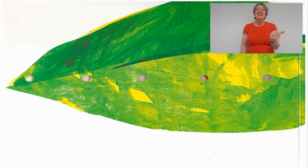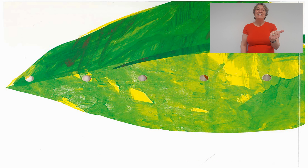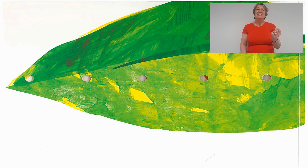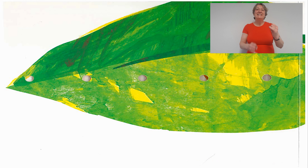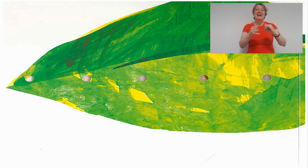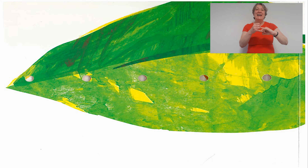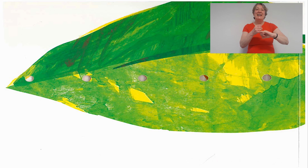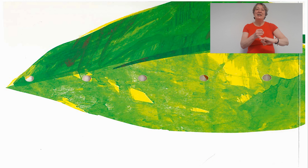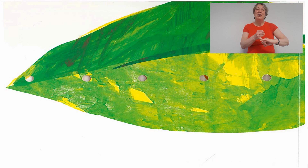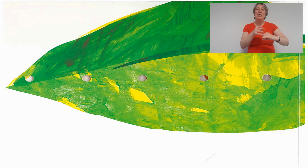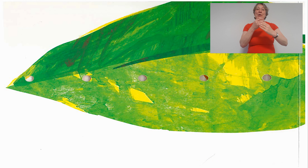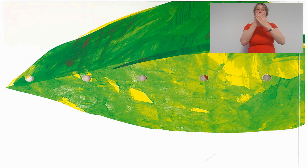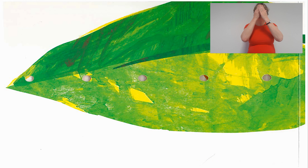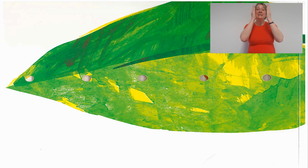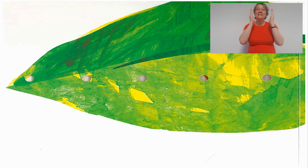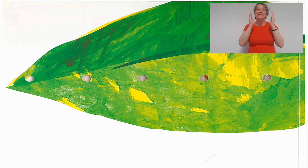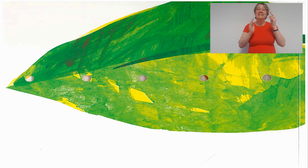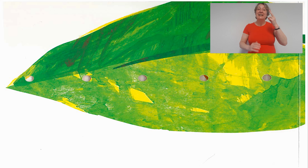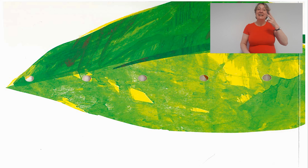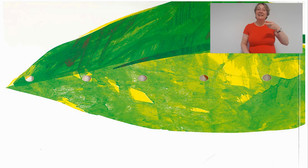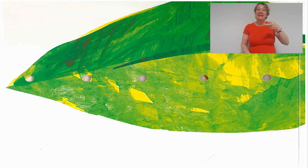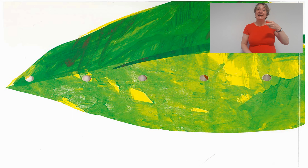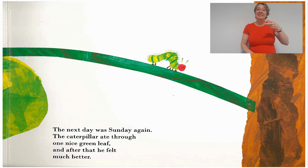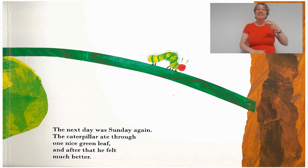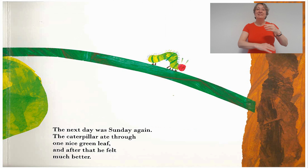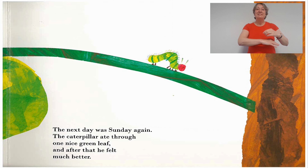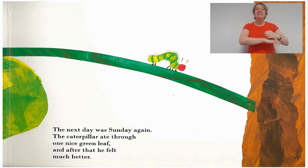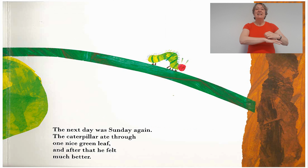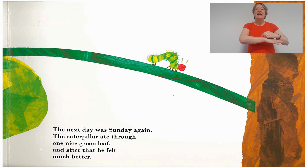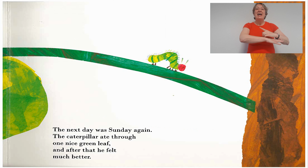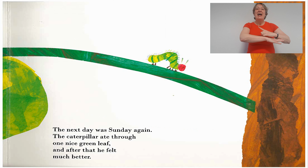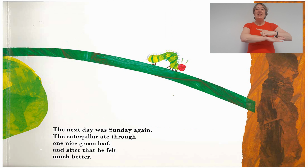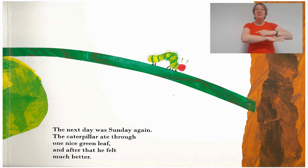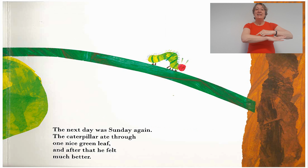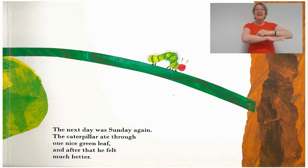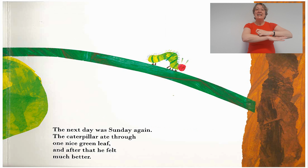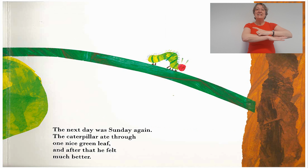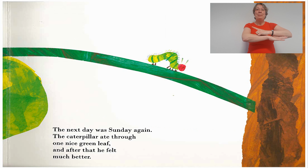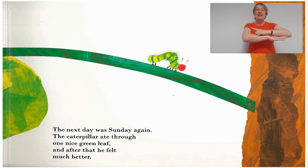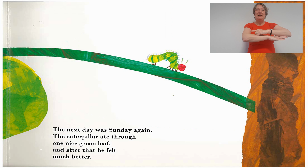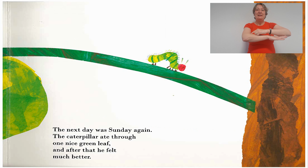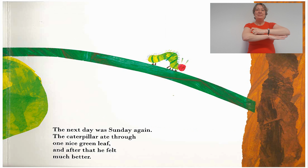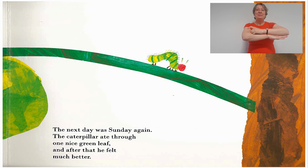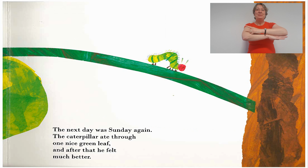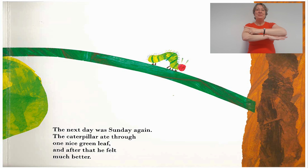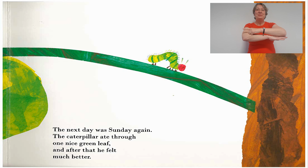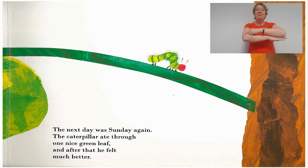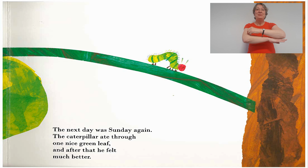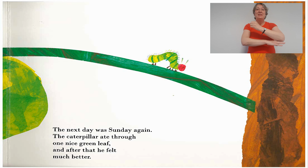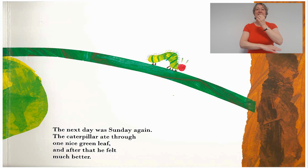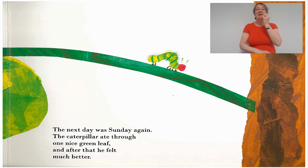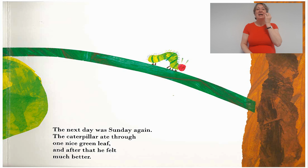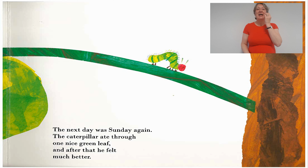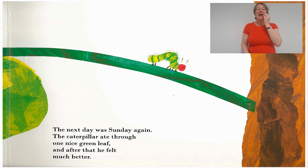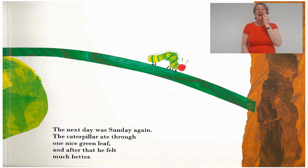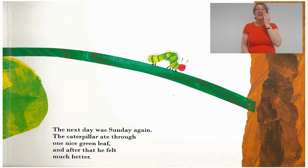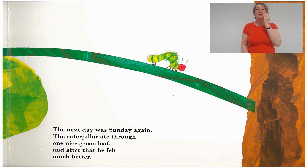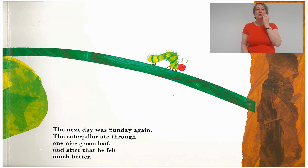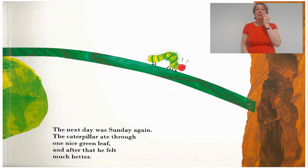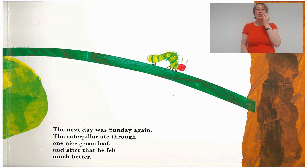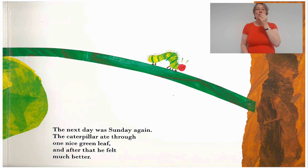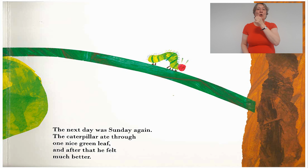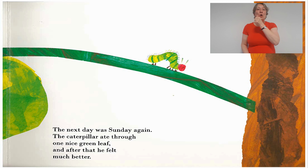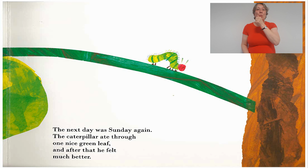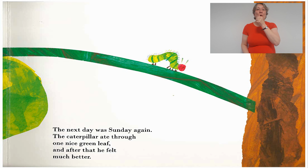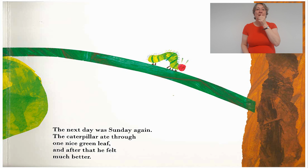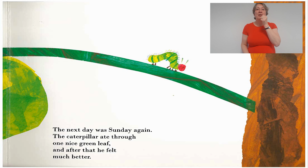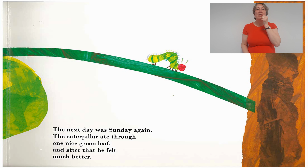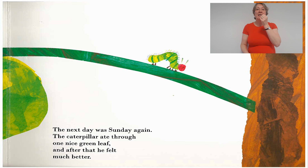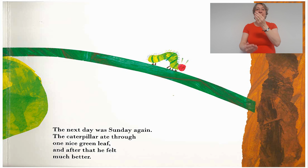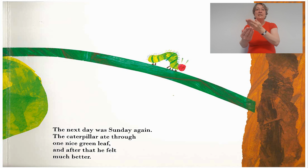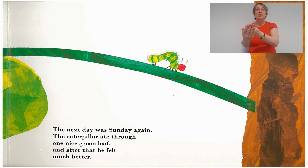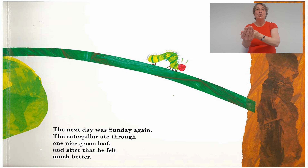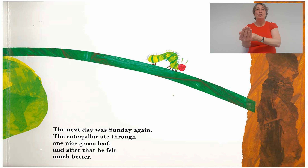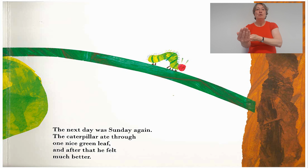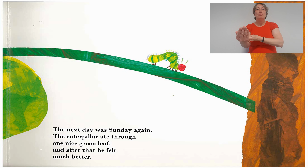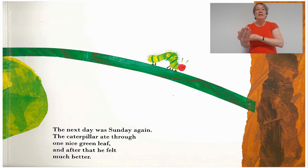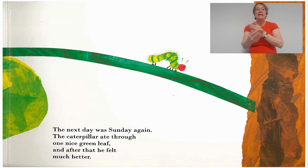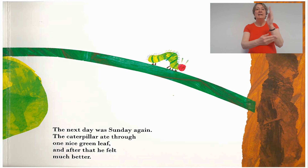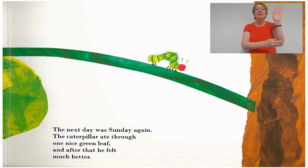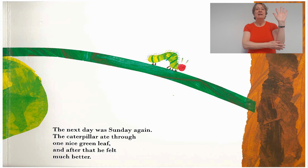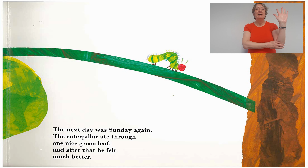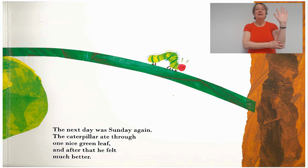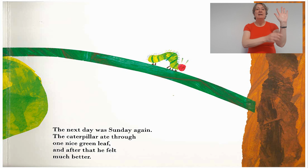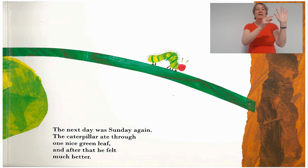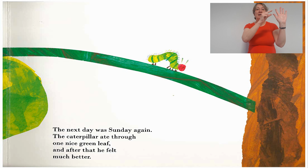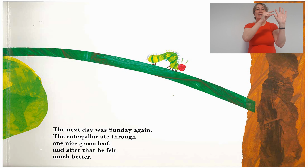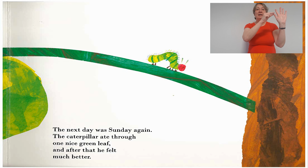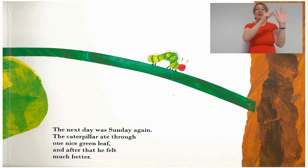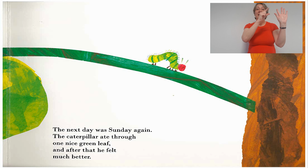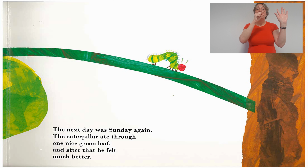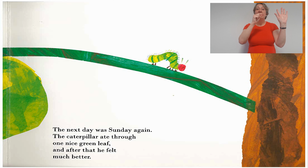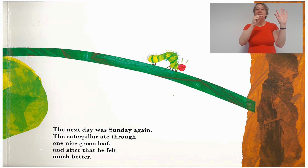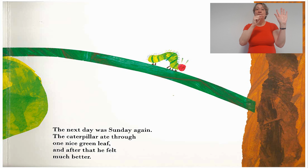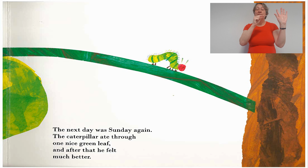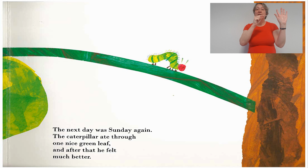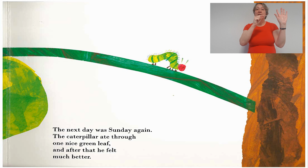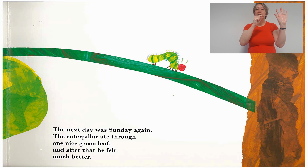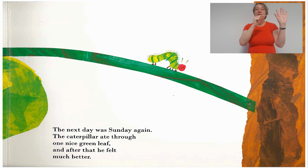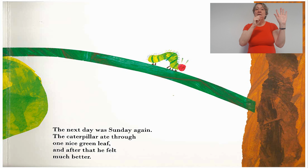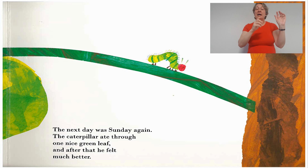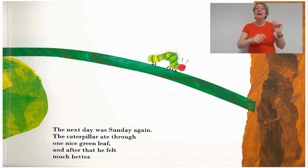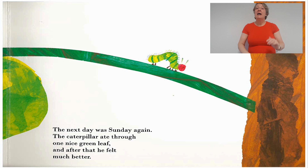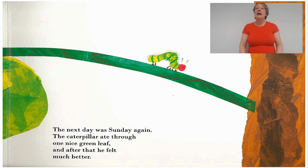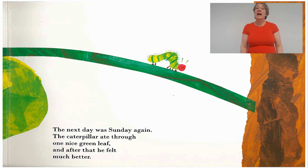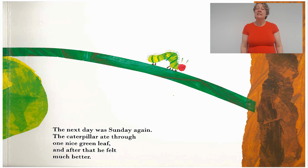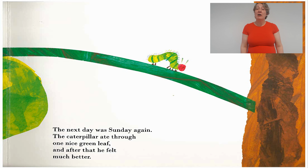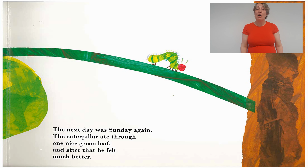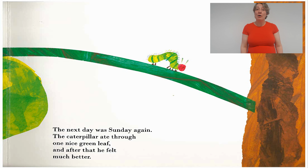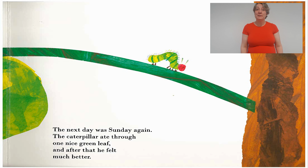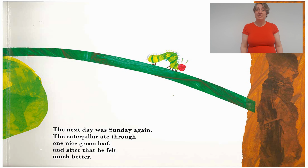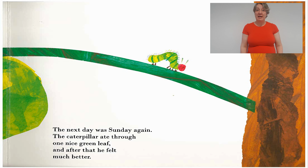the next day was Sunday again and the caterpillar ate through one nice green leaf and after